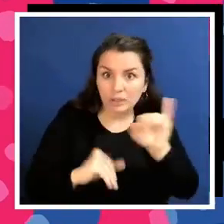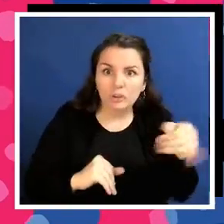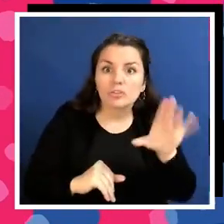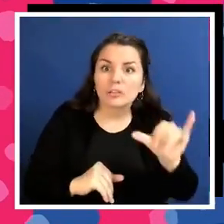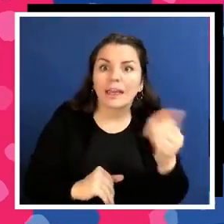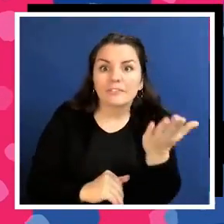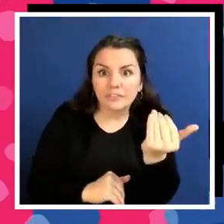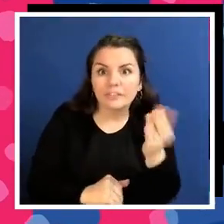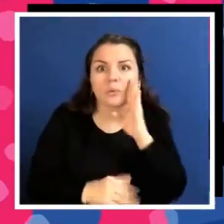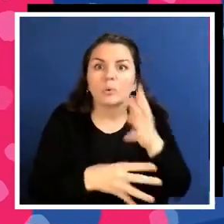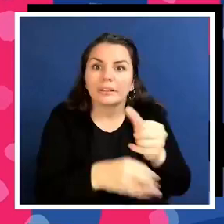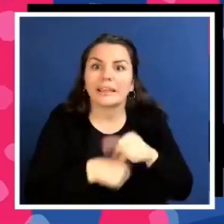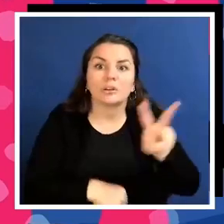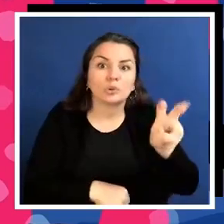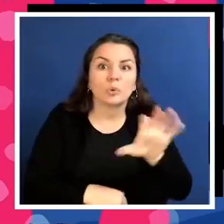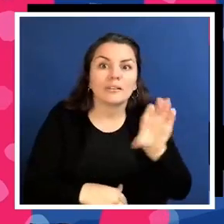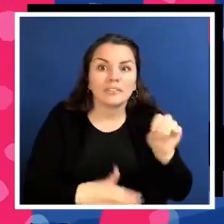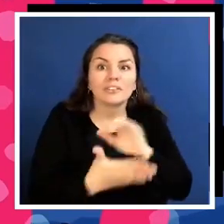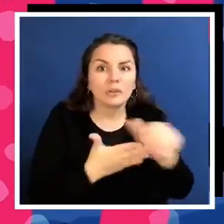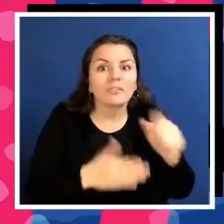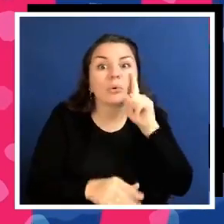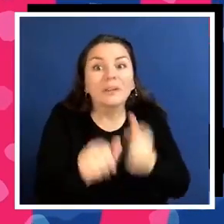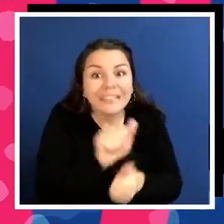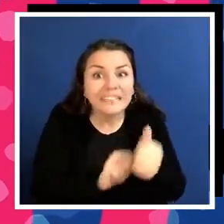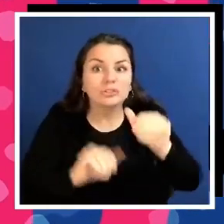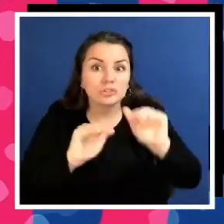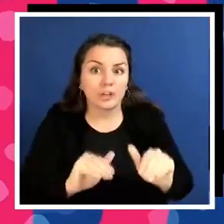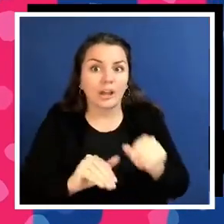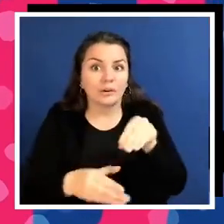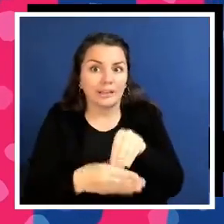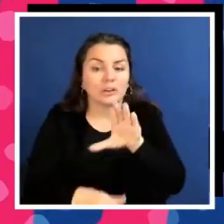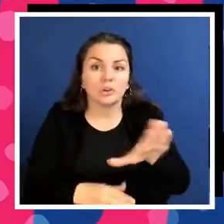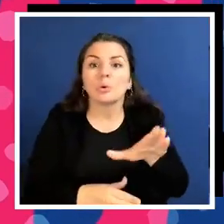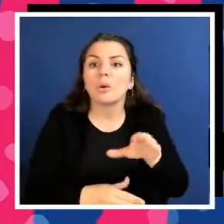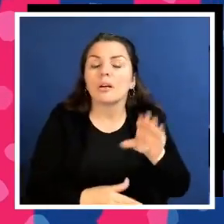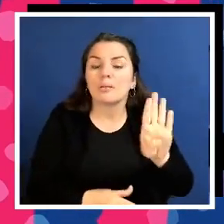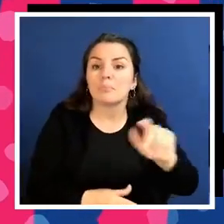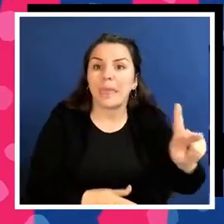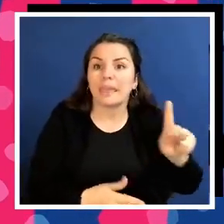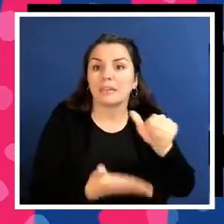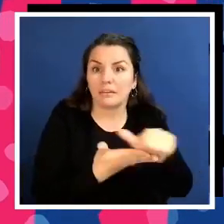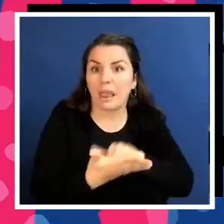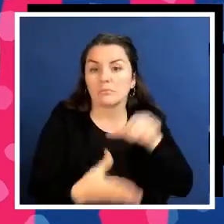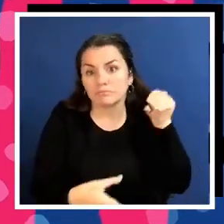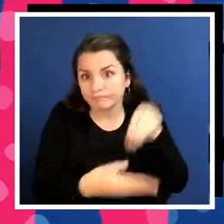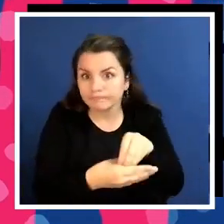TIME. YOU ARE IN LUCK, ON JULY 15 THE NATIONAL EXPANDED CHILD TAX